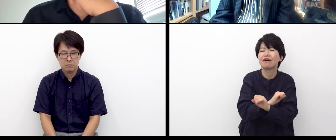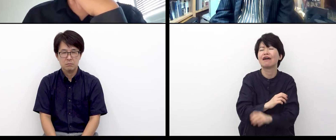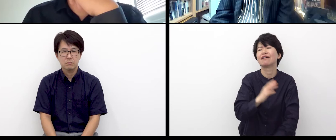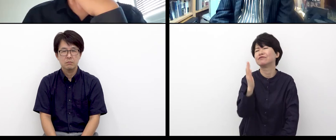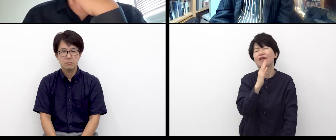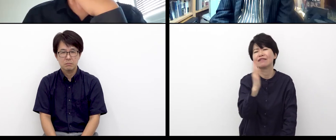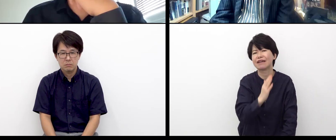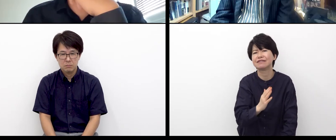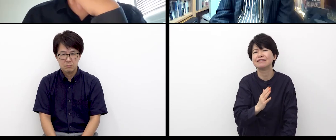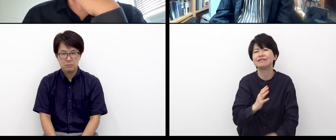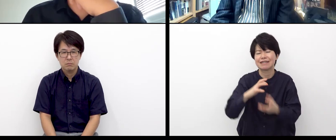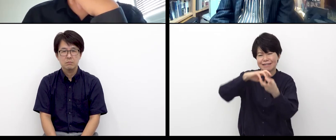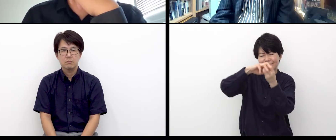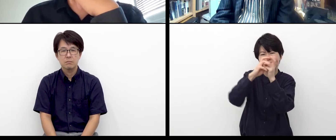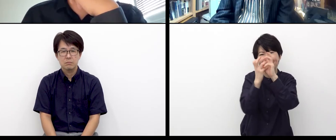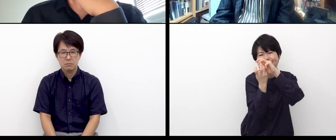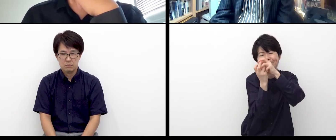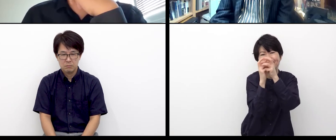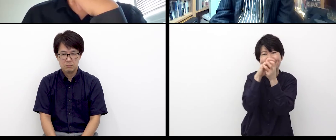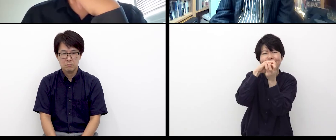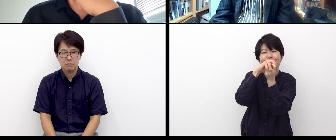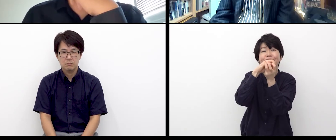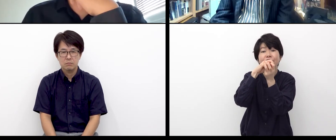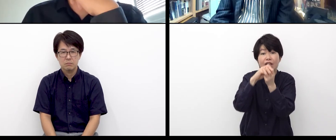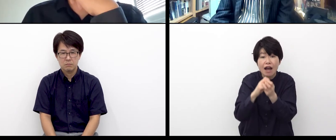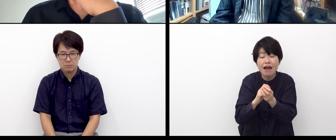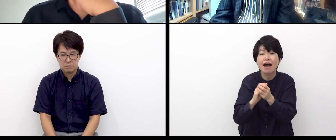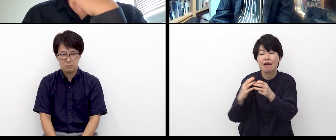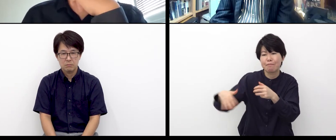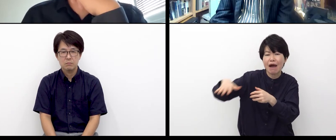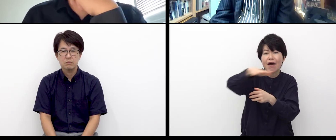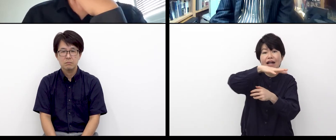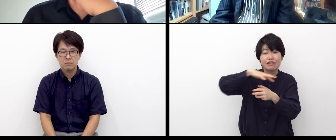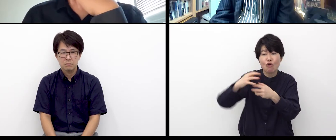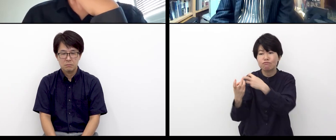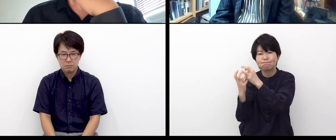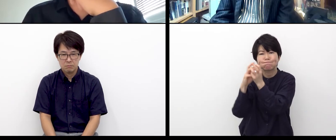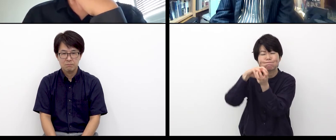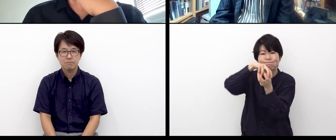It’s only changed by complex action.